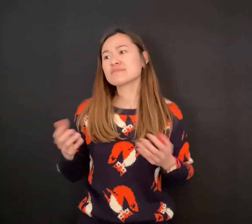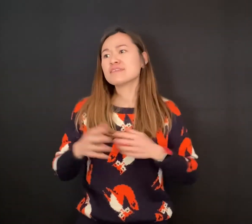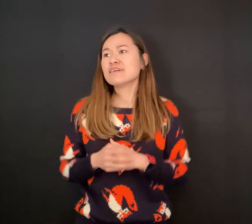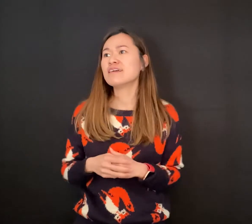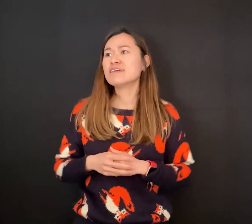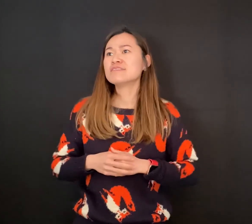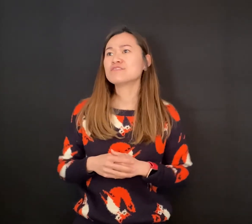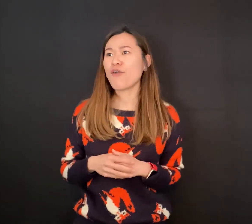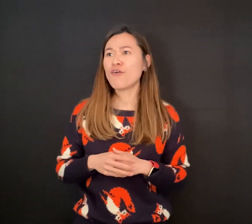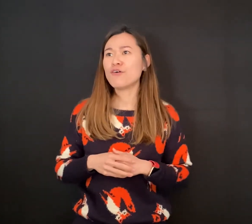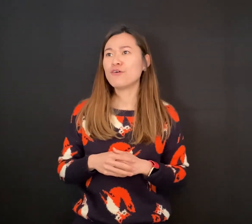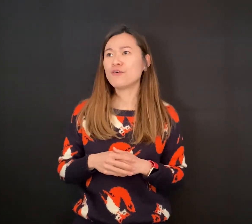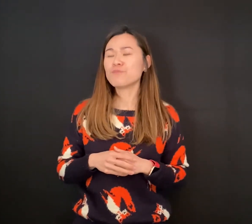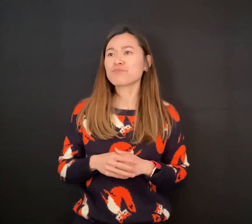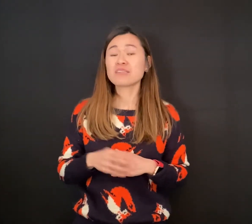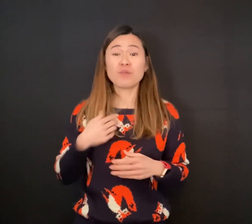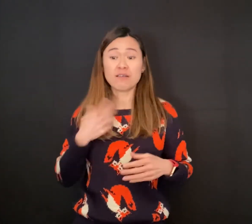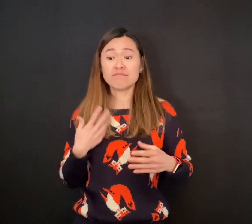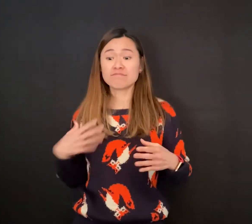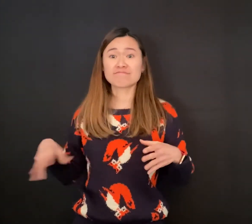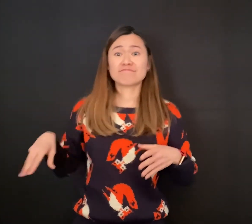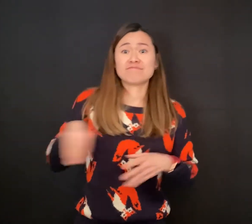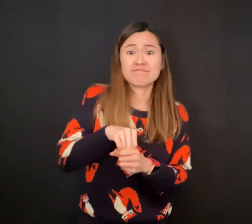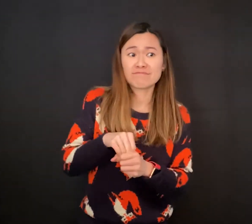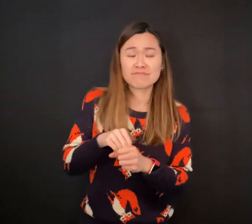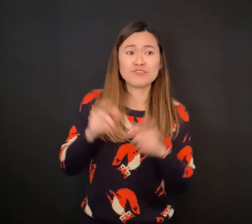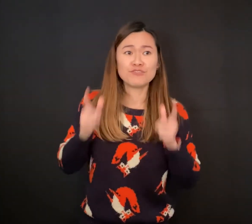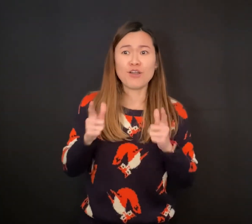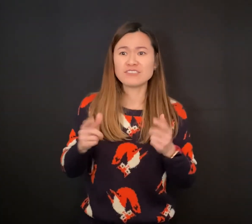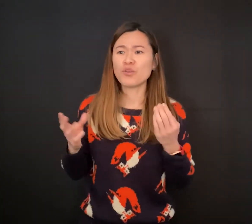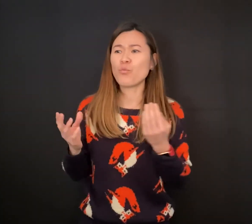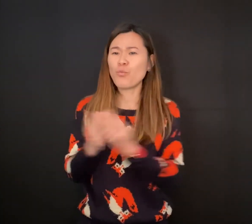So I'm involved with lots of